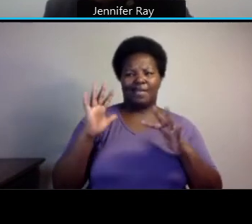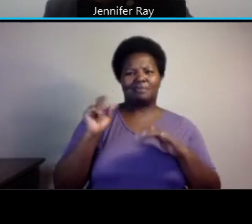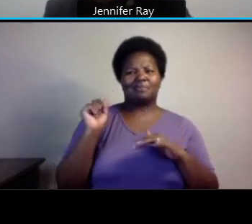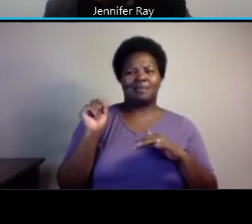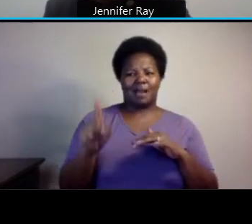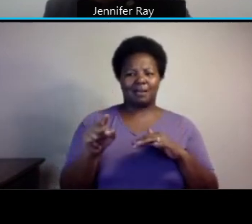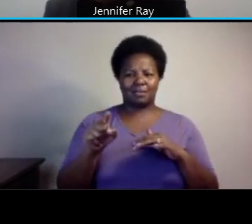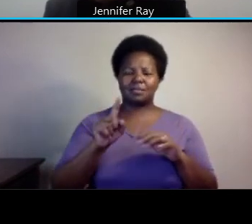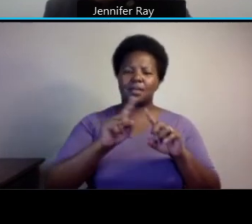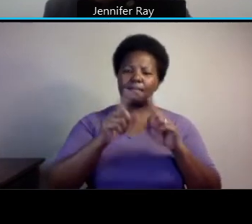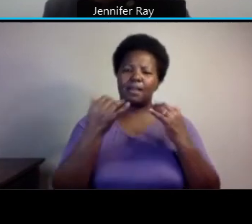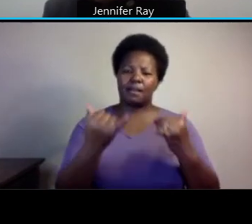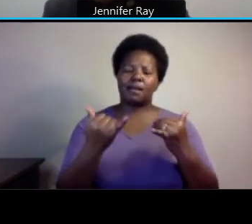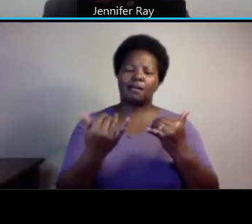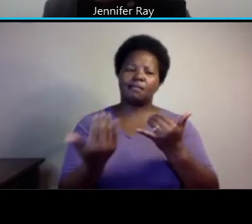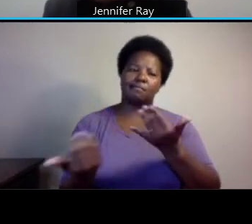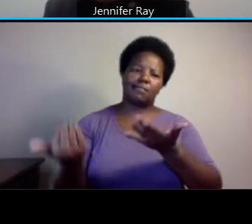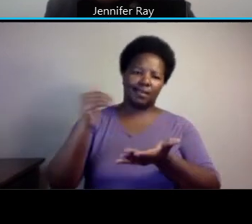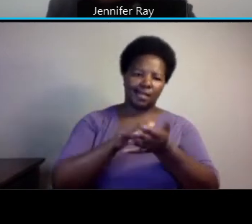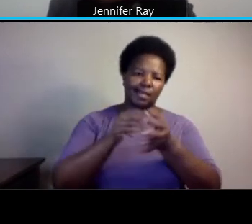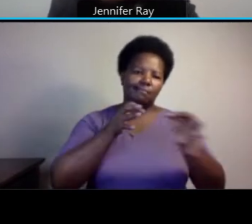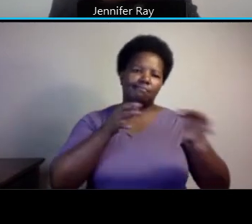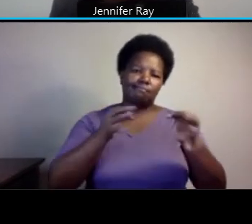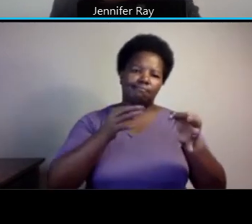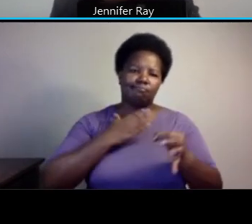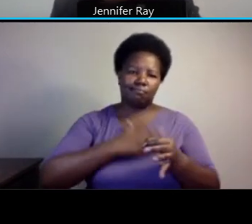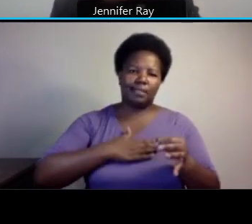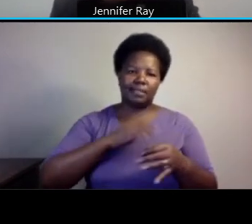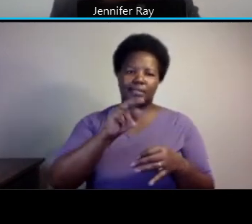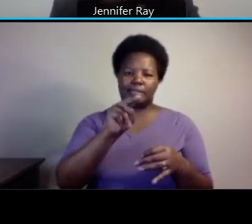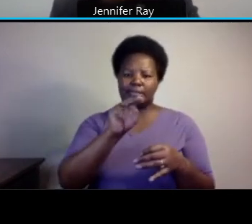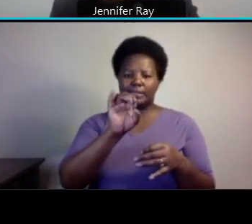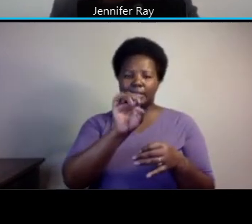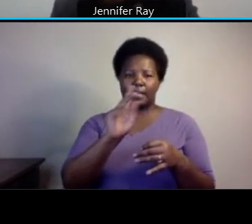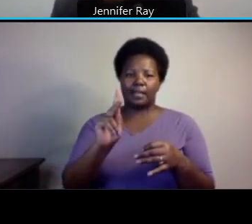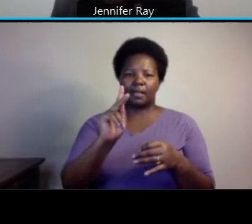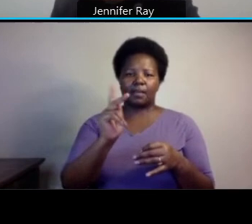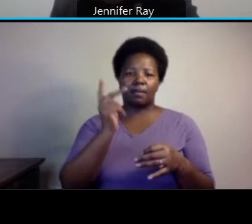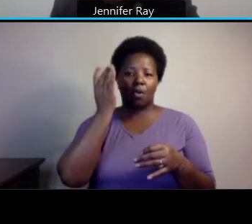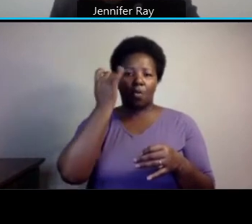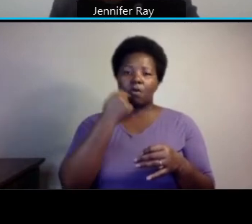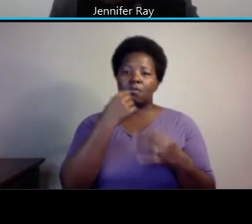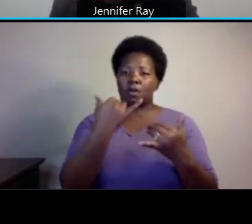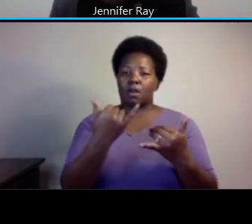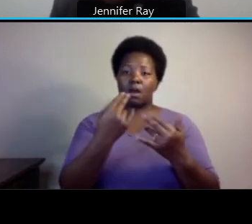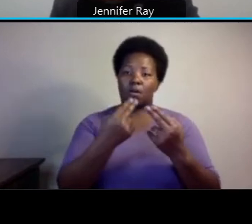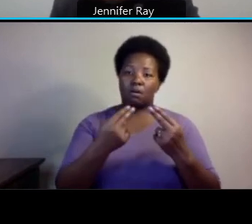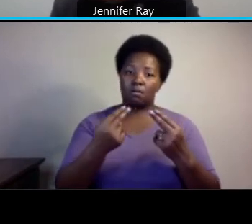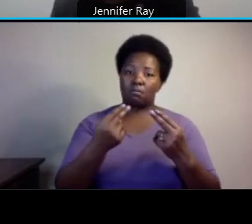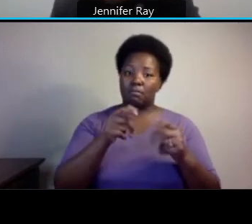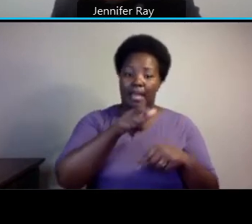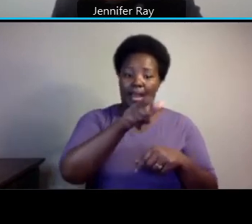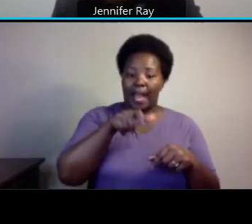discuss it again um of again why why not are we not able to reduce the number of lanes